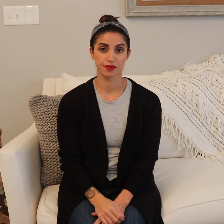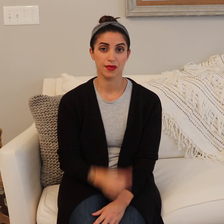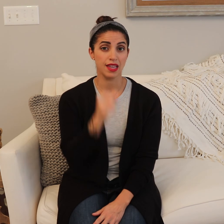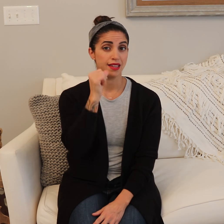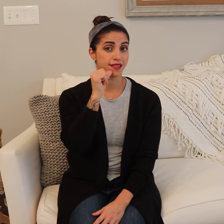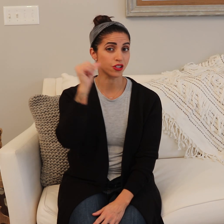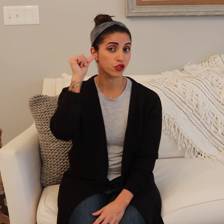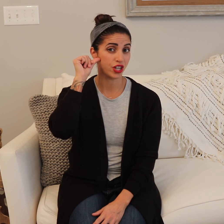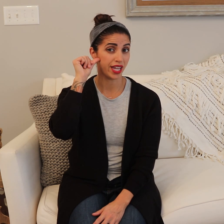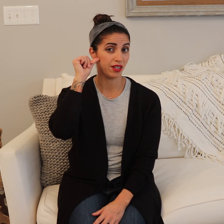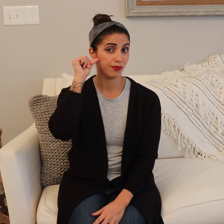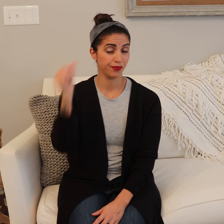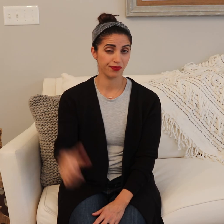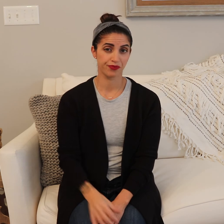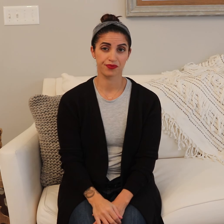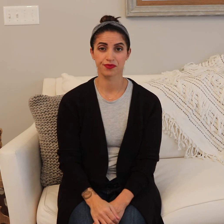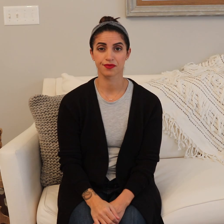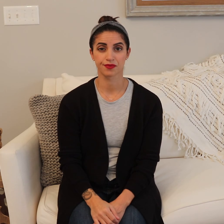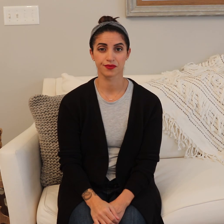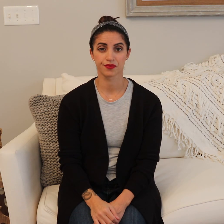yesterday tomorrow